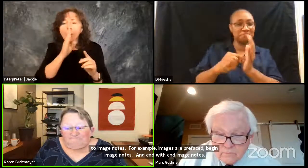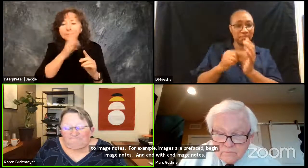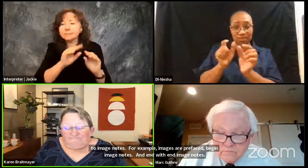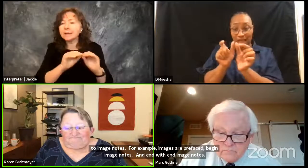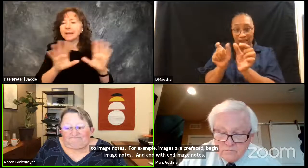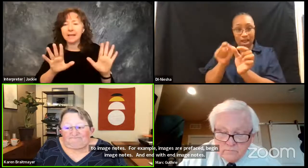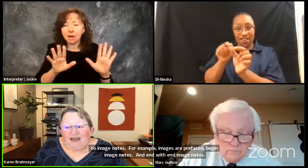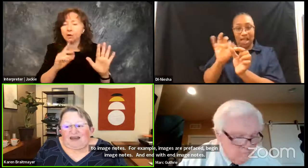image.